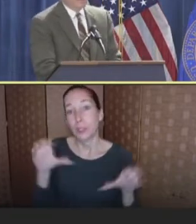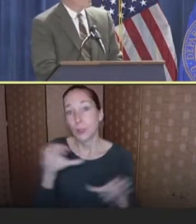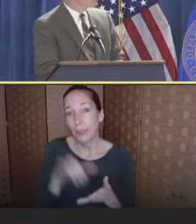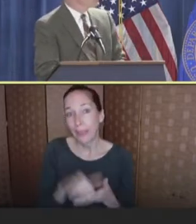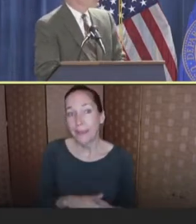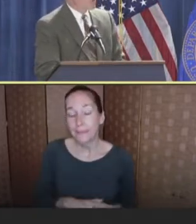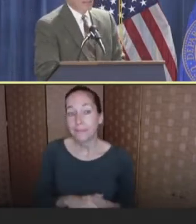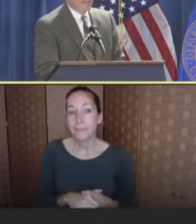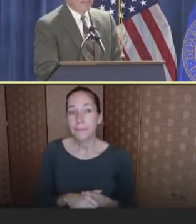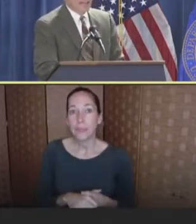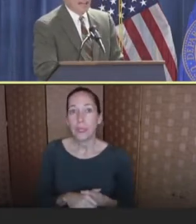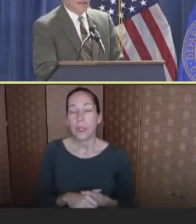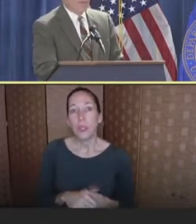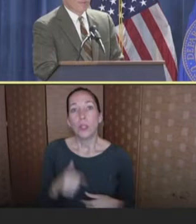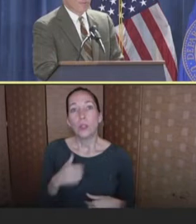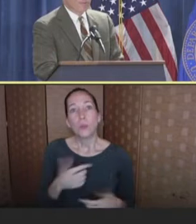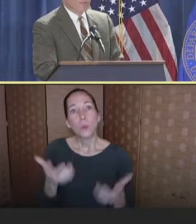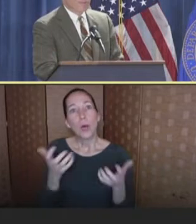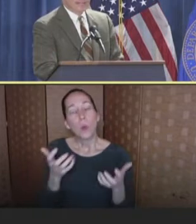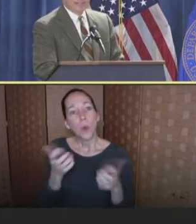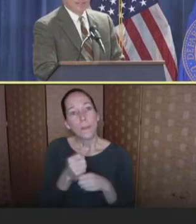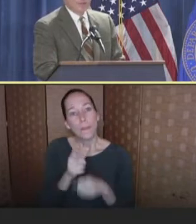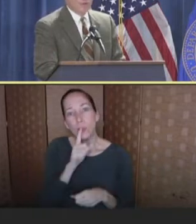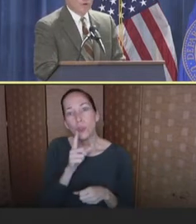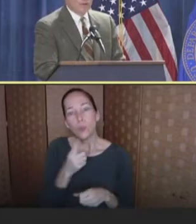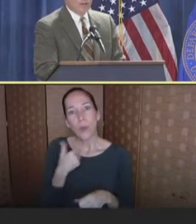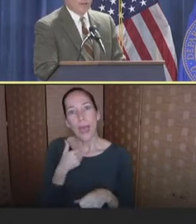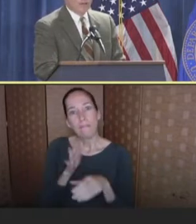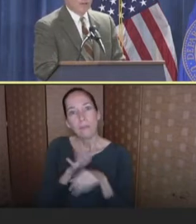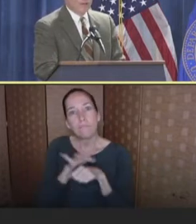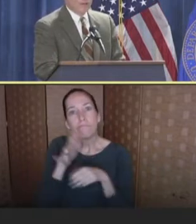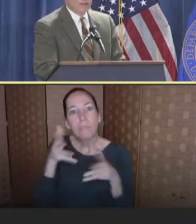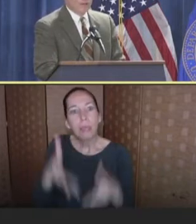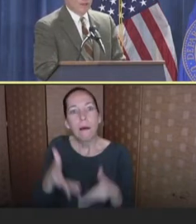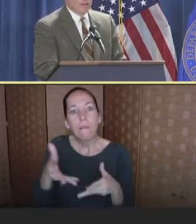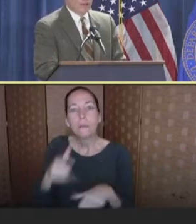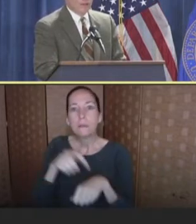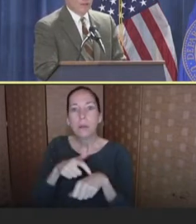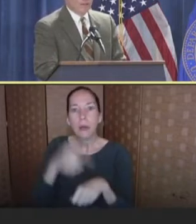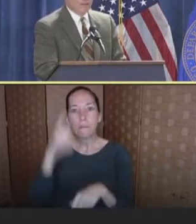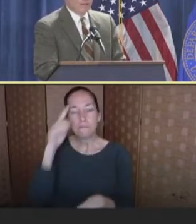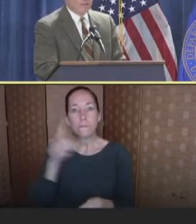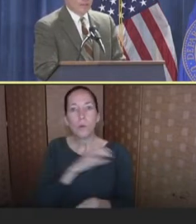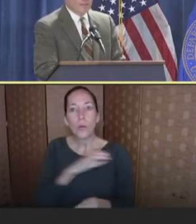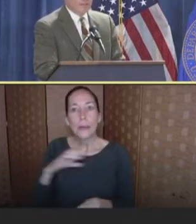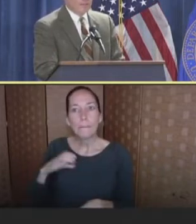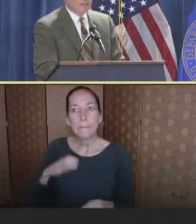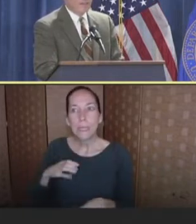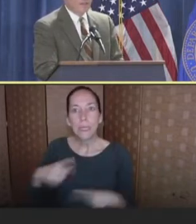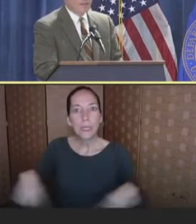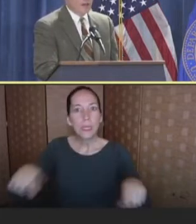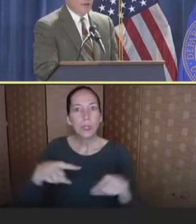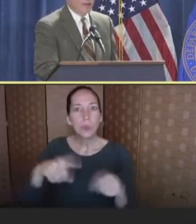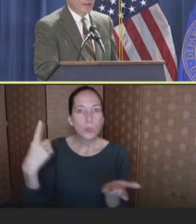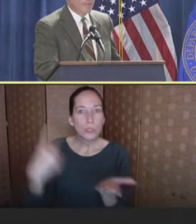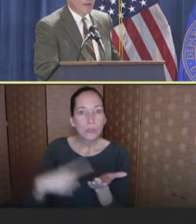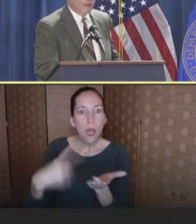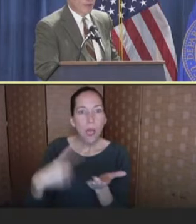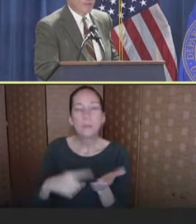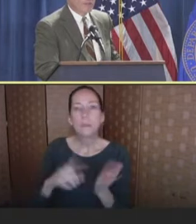I wanted to make sure we left time for the committee to discuss and bring up their thoughts